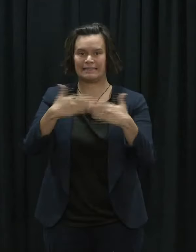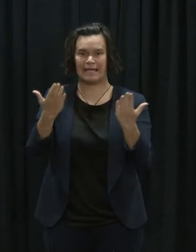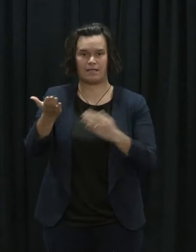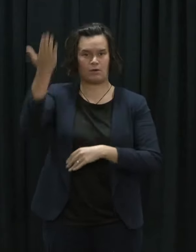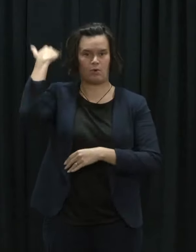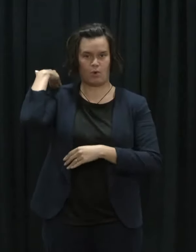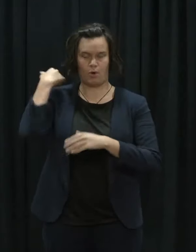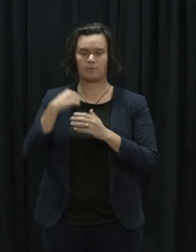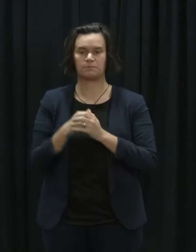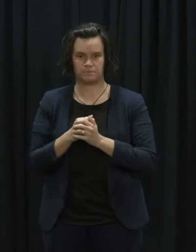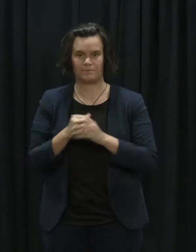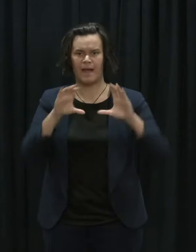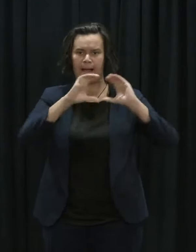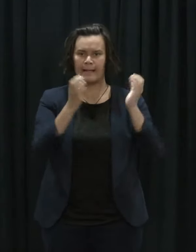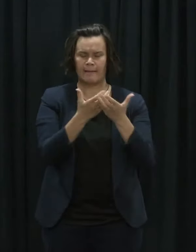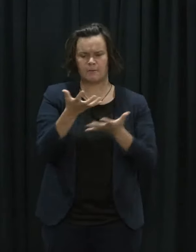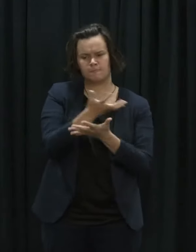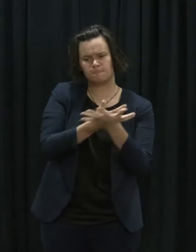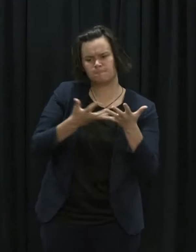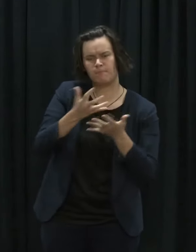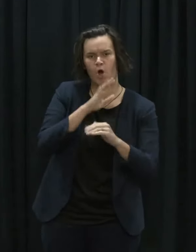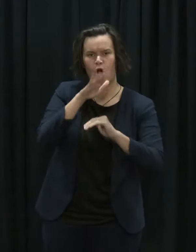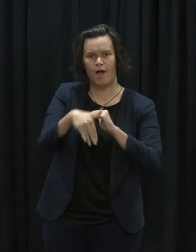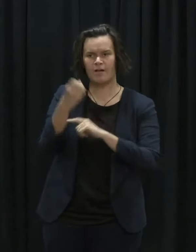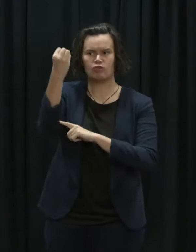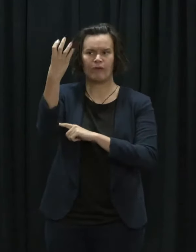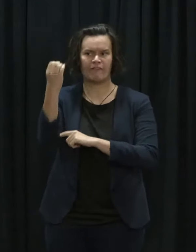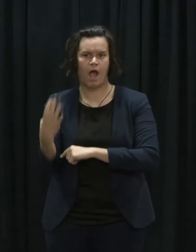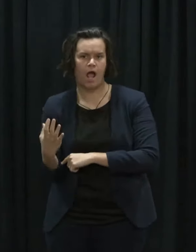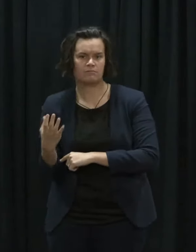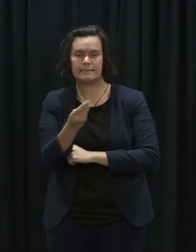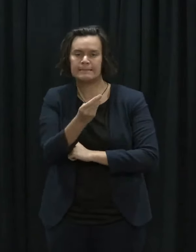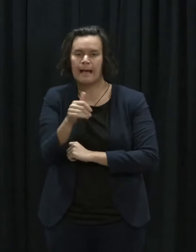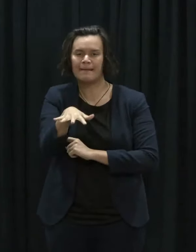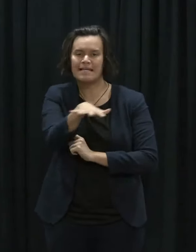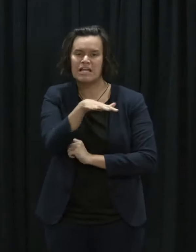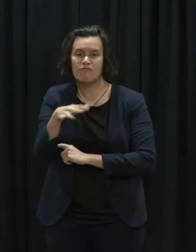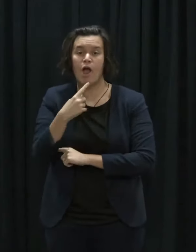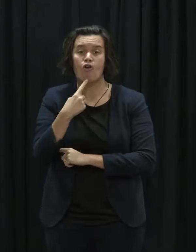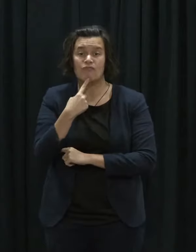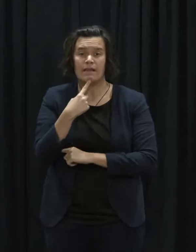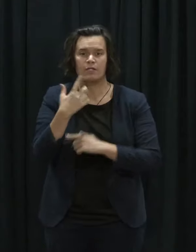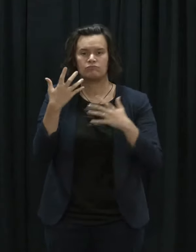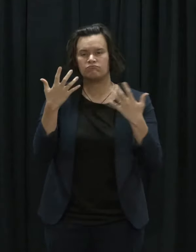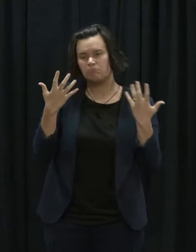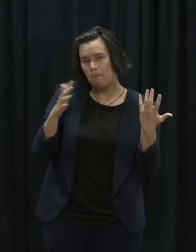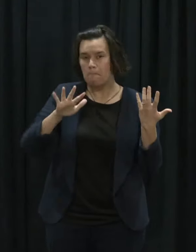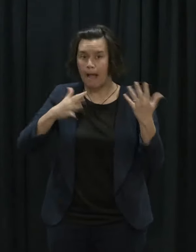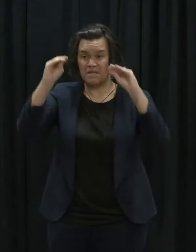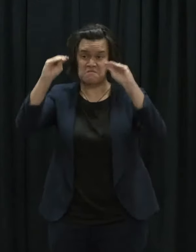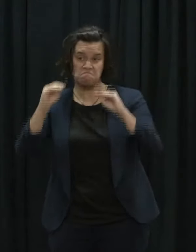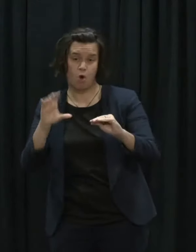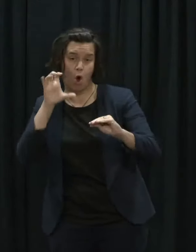19 protection framework which came into effect roughly 10 days ago. Cabinet considered several